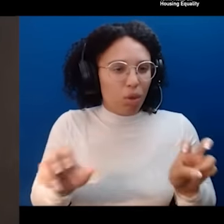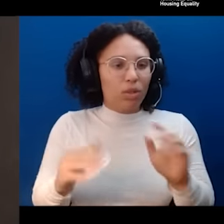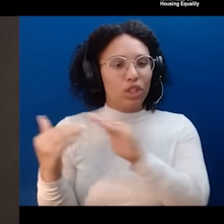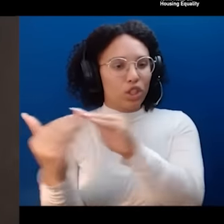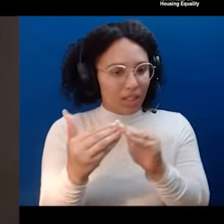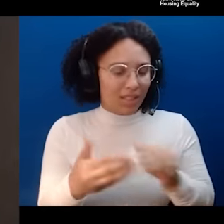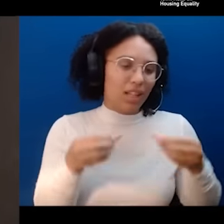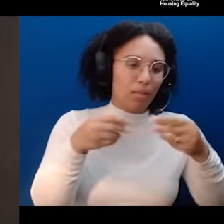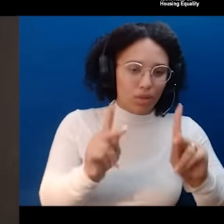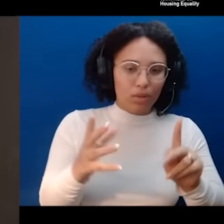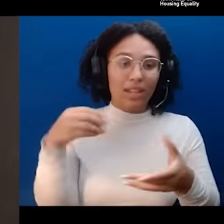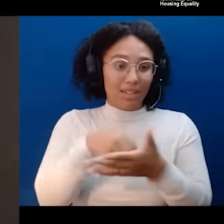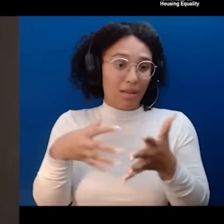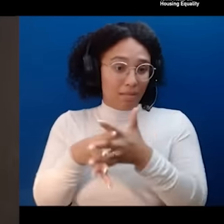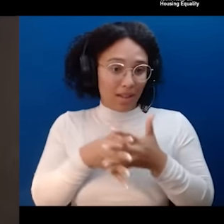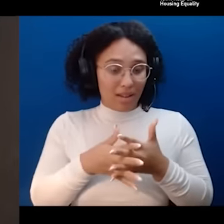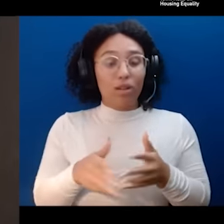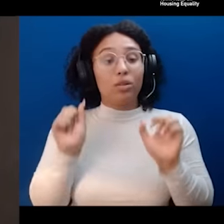at pbs.org/chasingthedream,